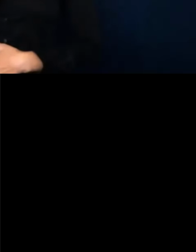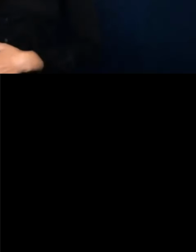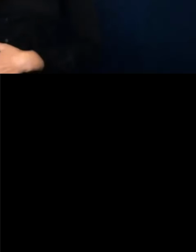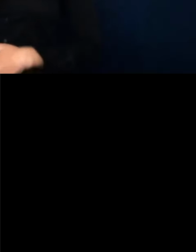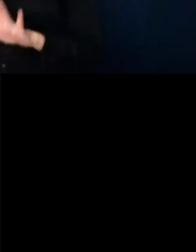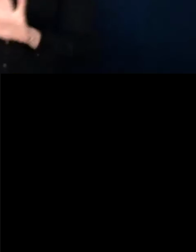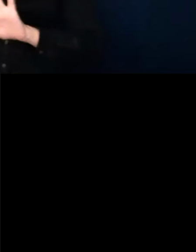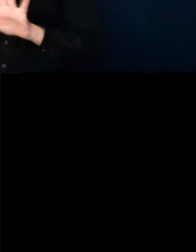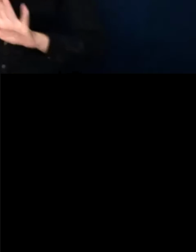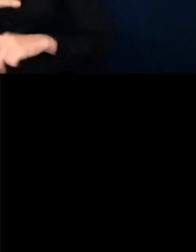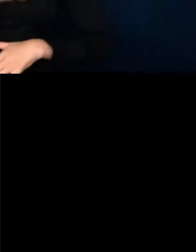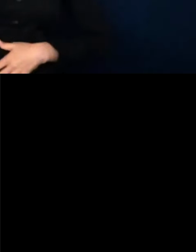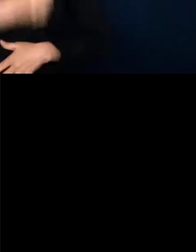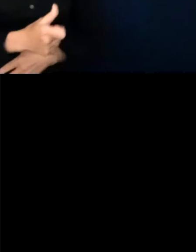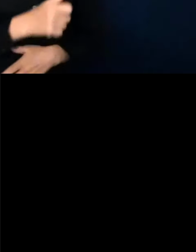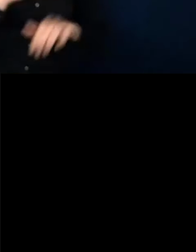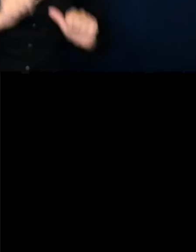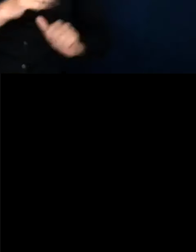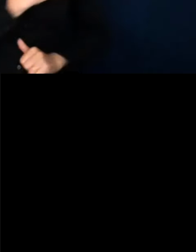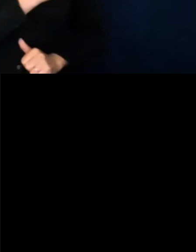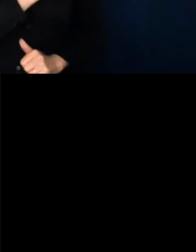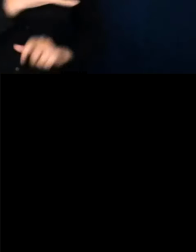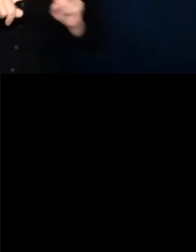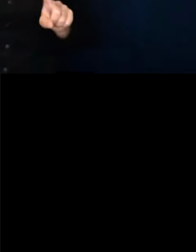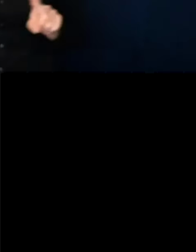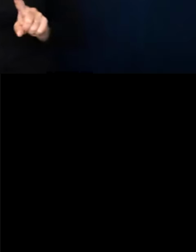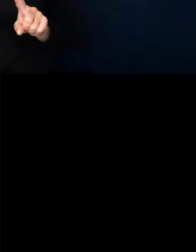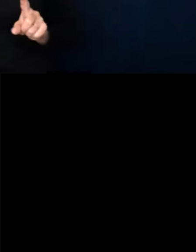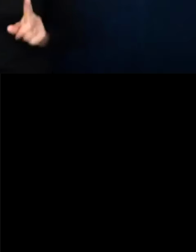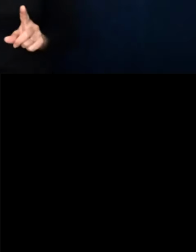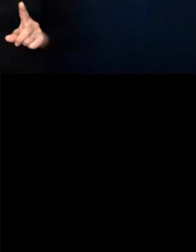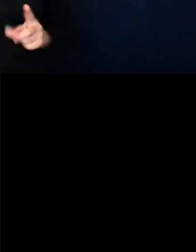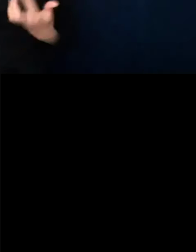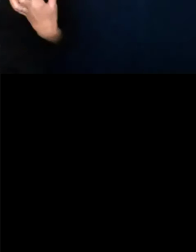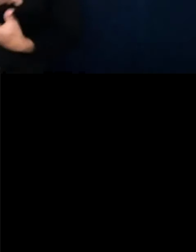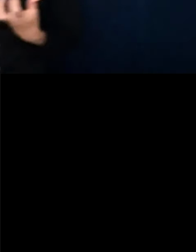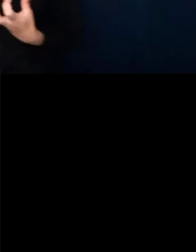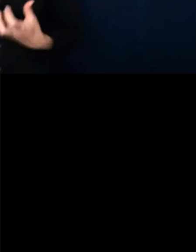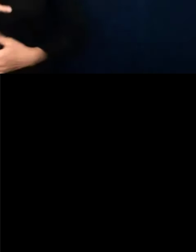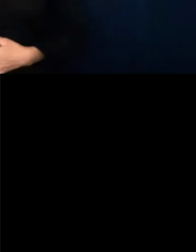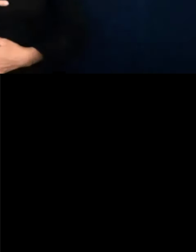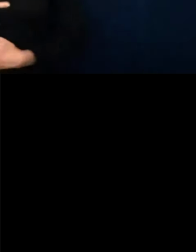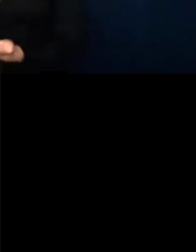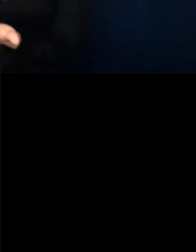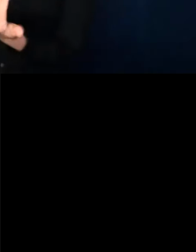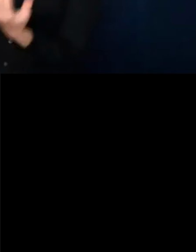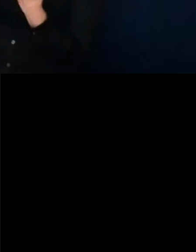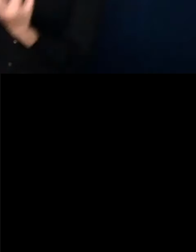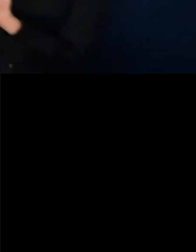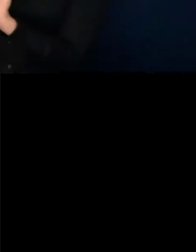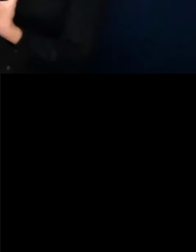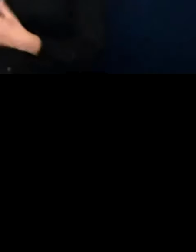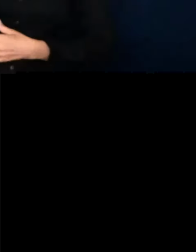But definitely however you feel, give us your feedback. Just because we get your feedback, it doesn't something we're gonna be changing whatever you say.